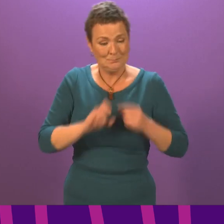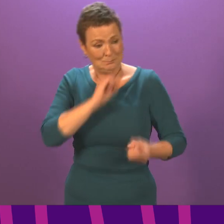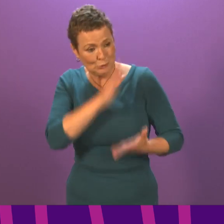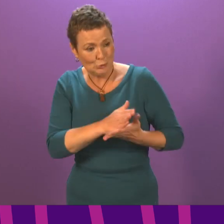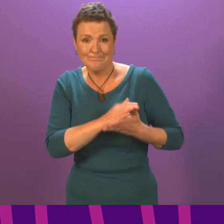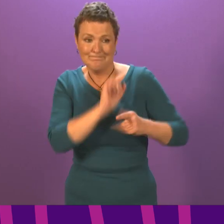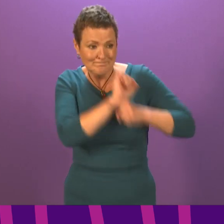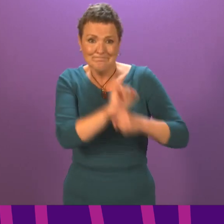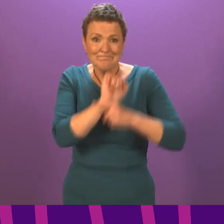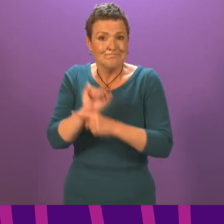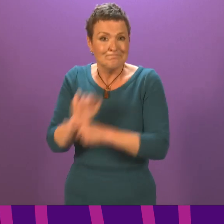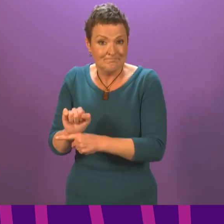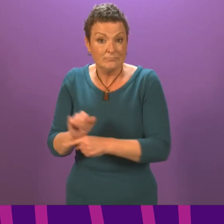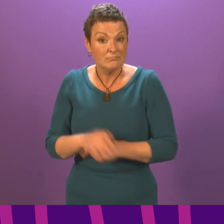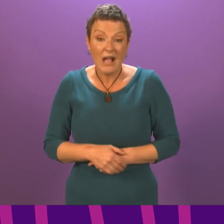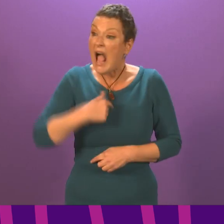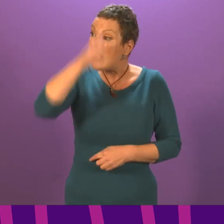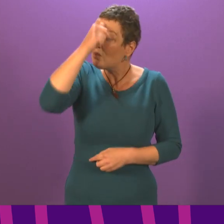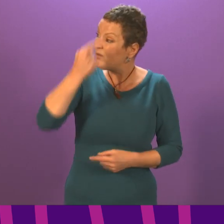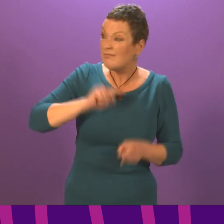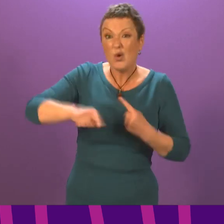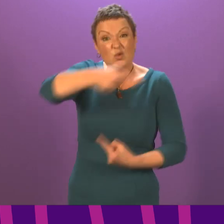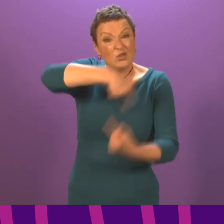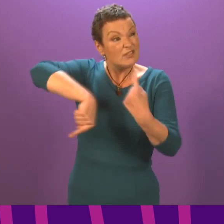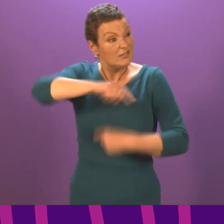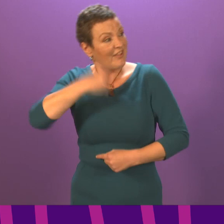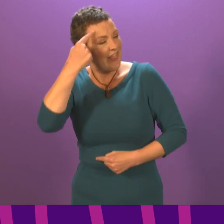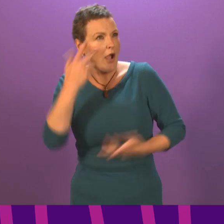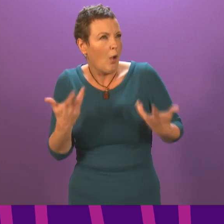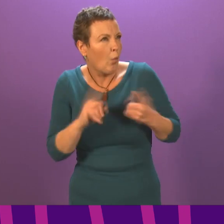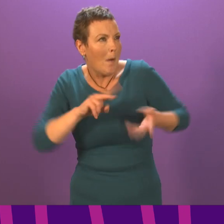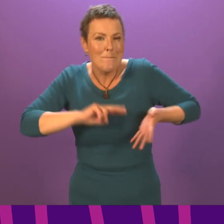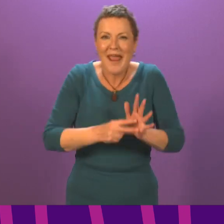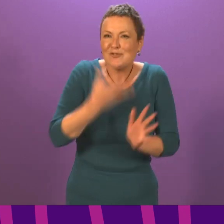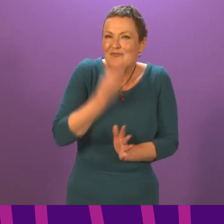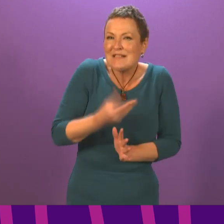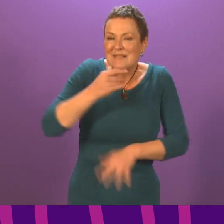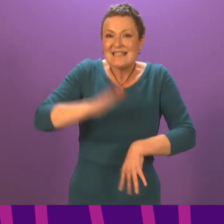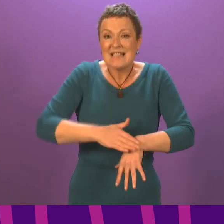Most of us will now be thinking ahead to plans for Christmas. As I said, there will be a